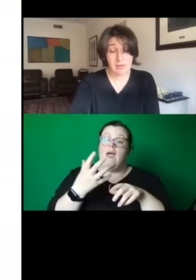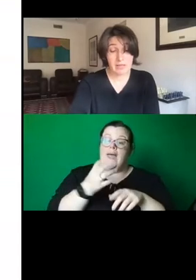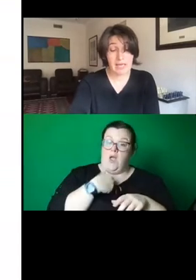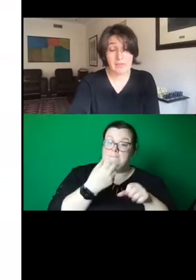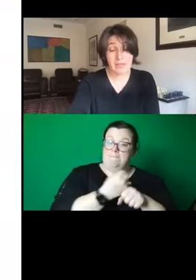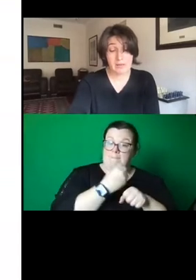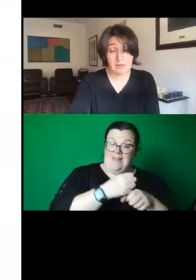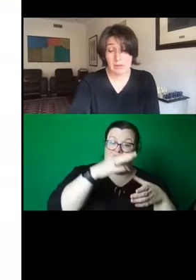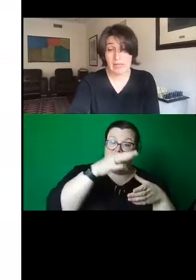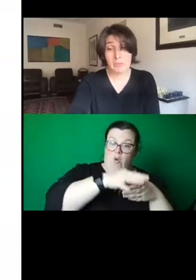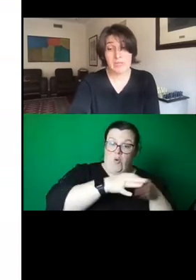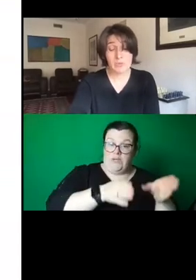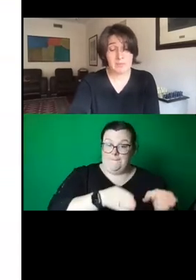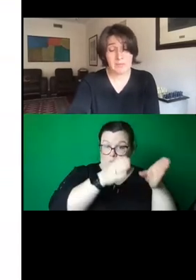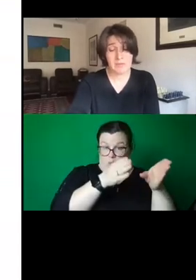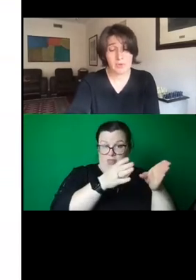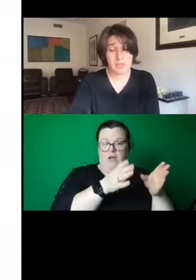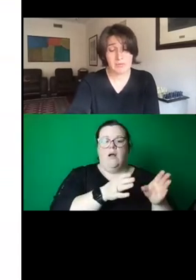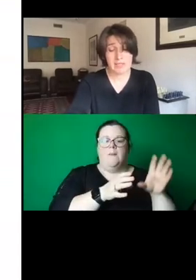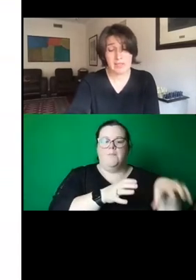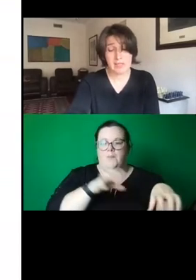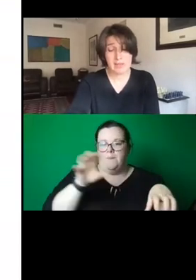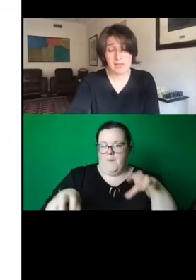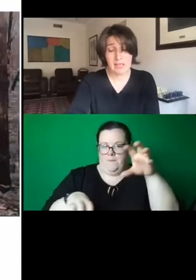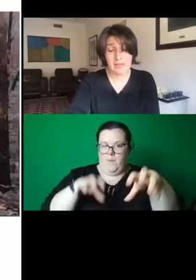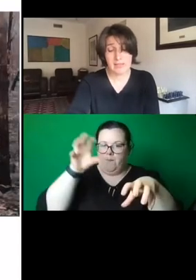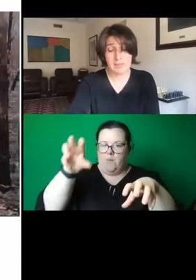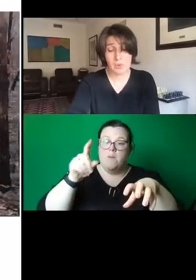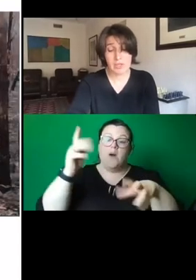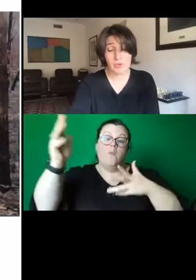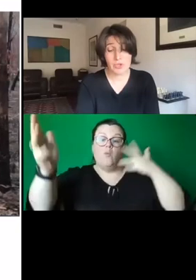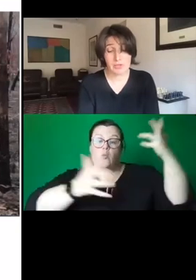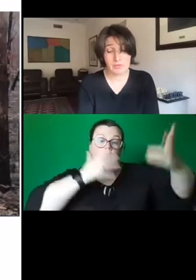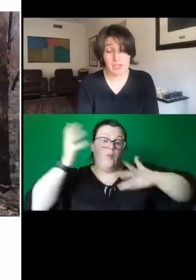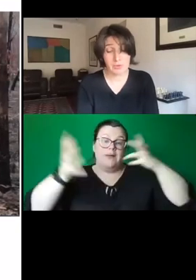empty and windswept empty forest resulting in this symbolic two-channel video work